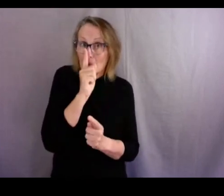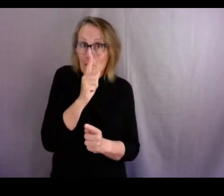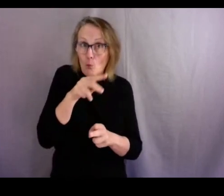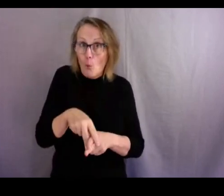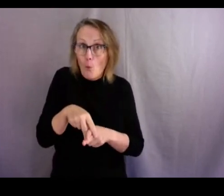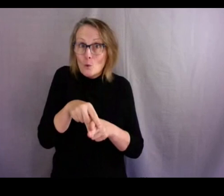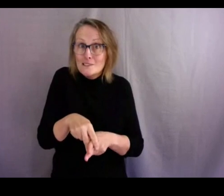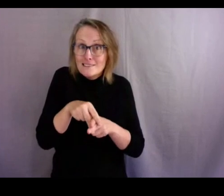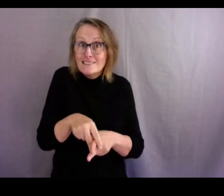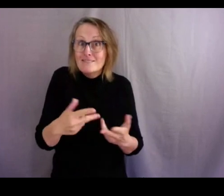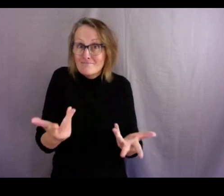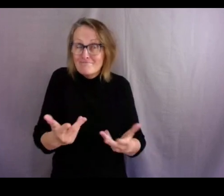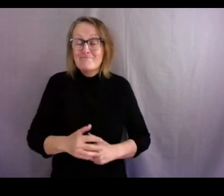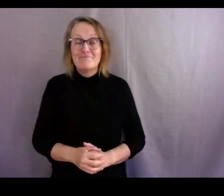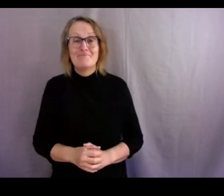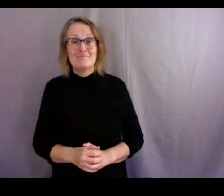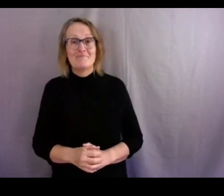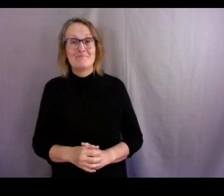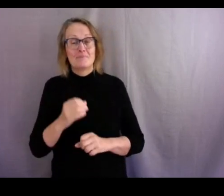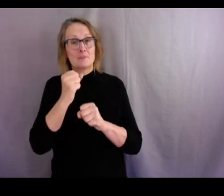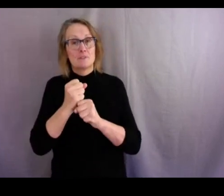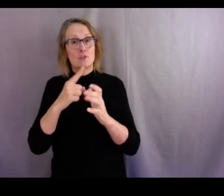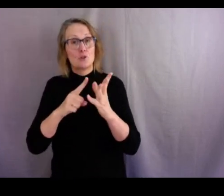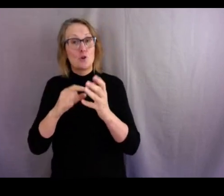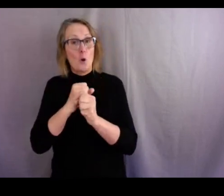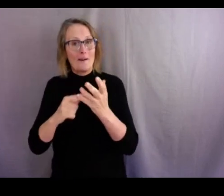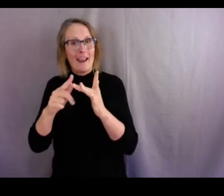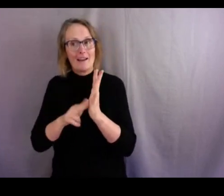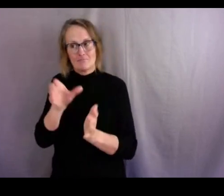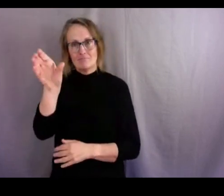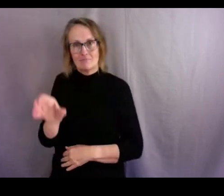Of course, Gauguin was absolutely an alchemist of motifs.